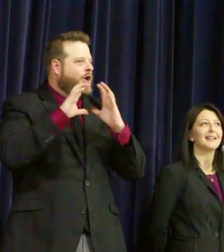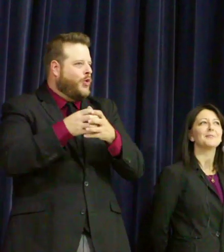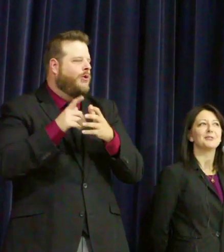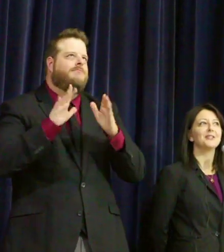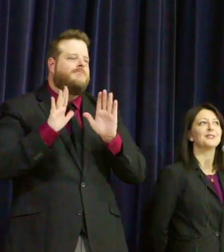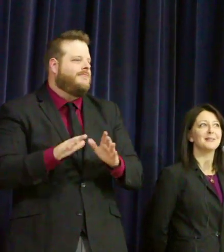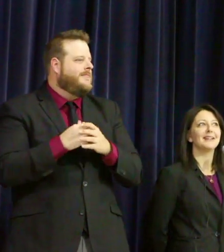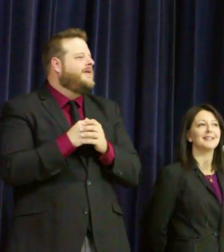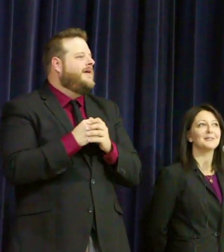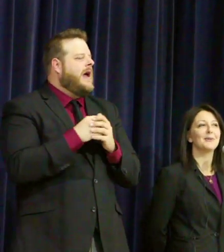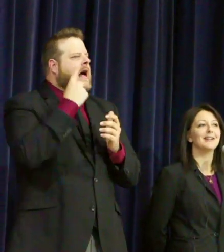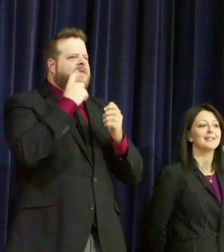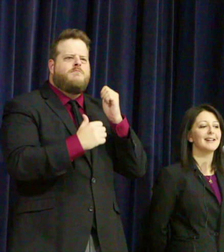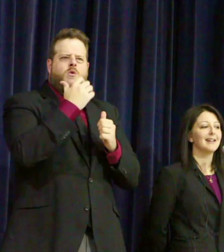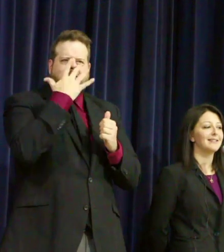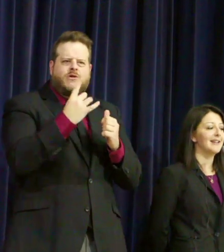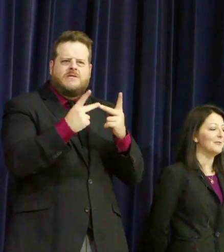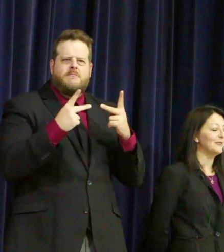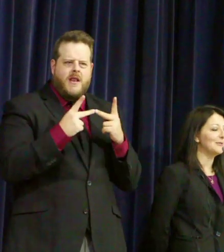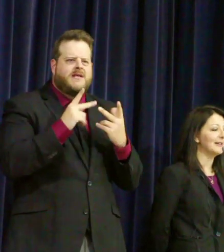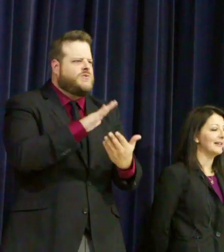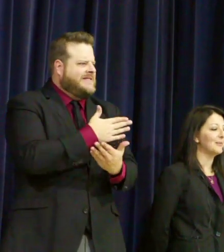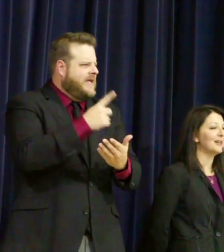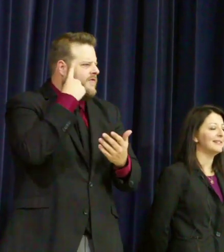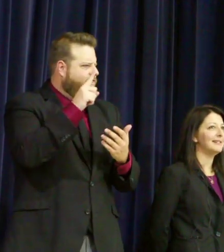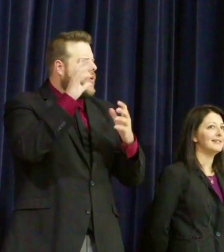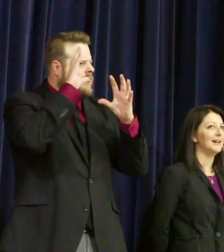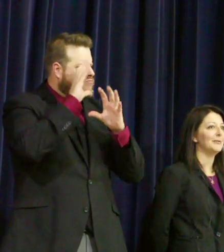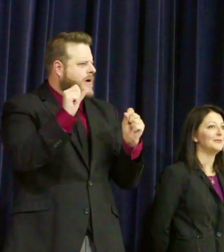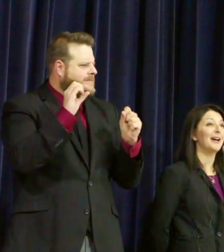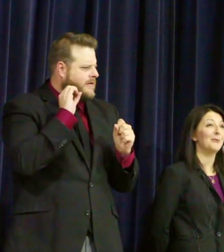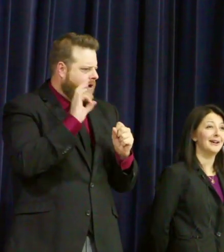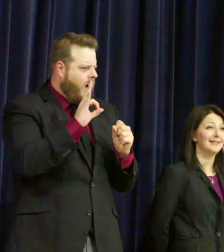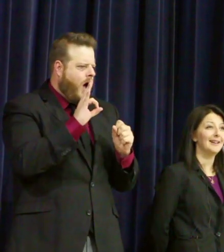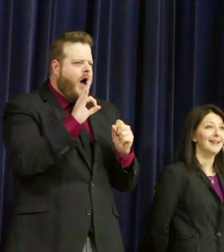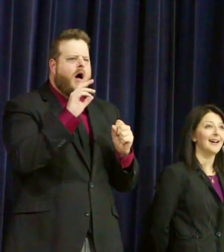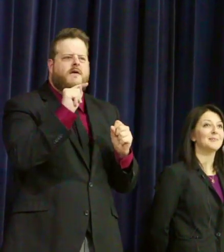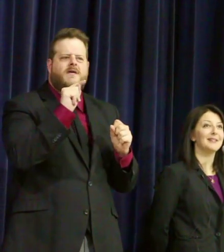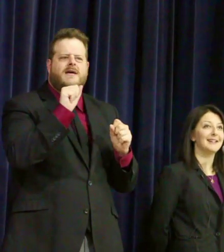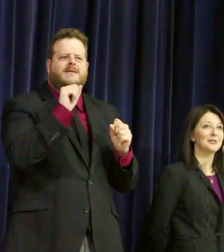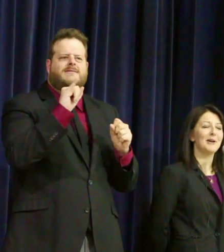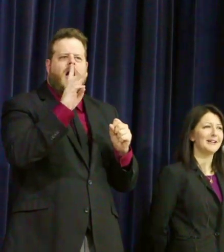I think the most interesting place was singing for the President of Taiwan at the presidential